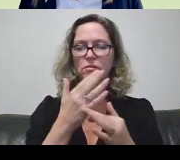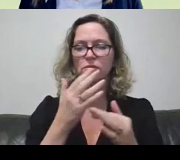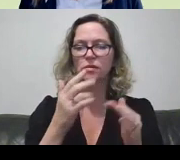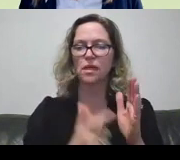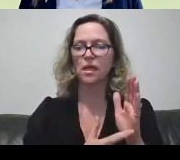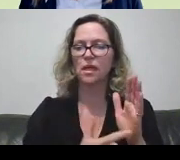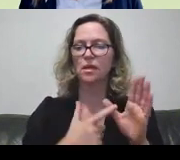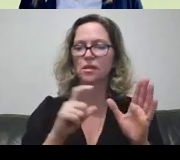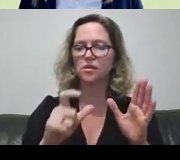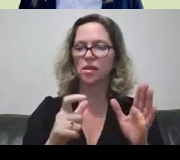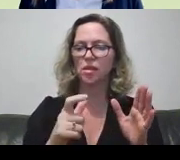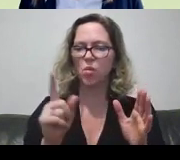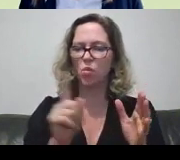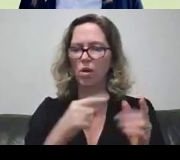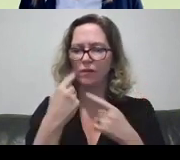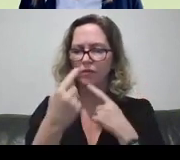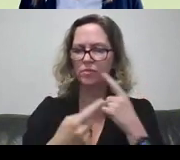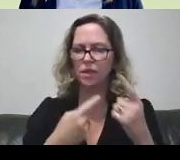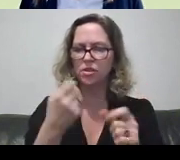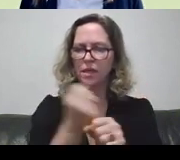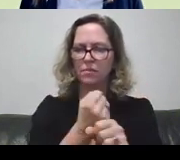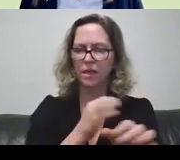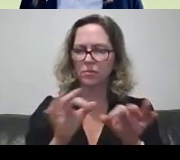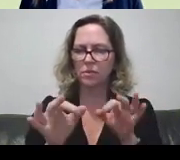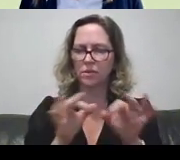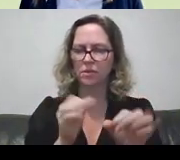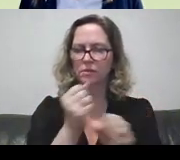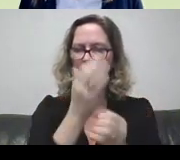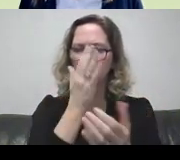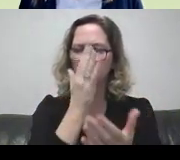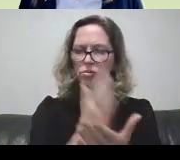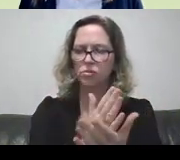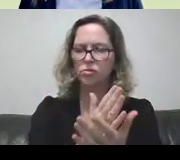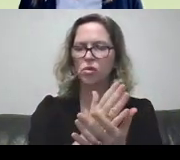build the plan to ensure all relevant documentation was available to the